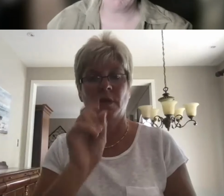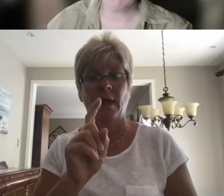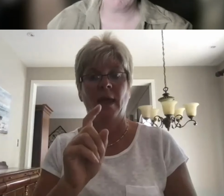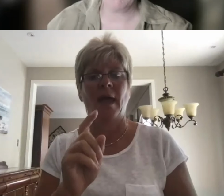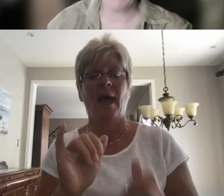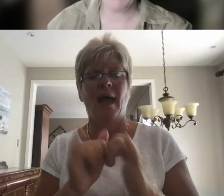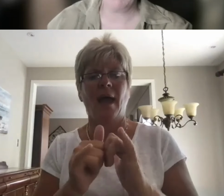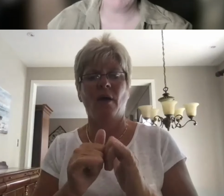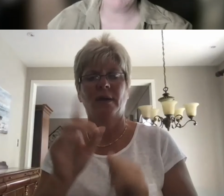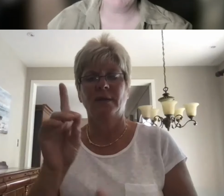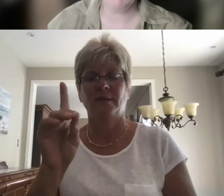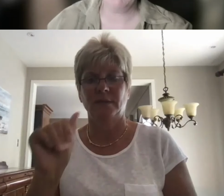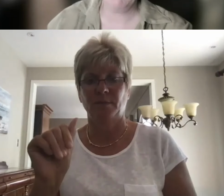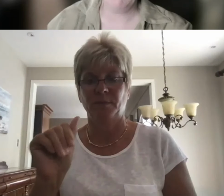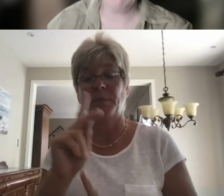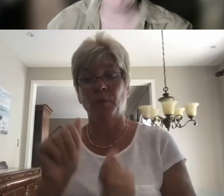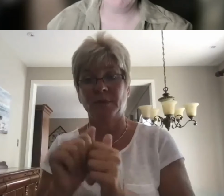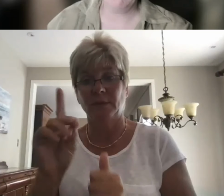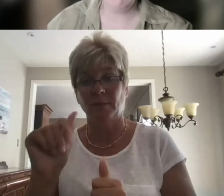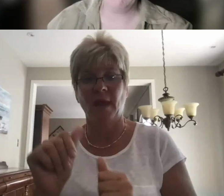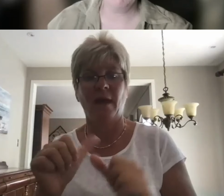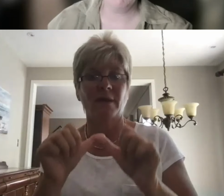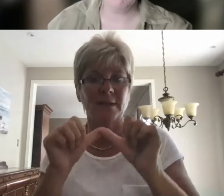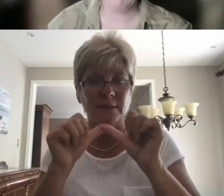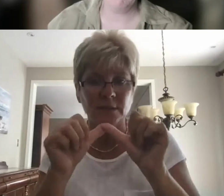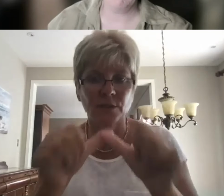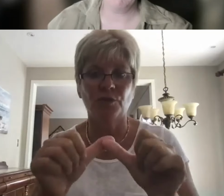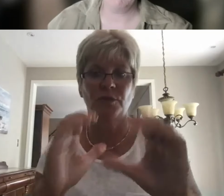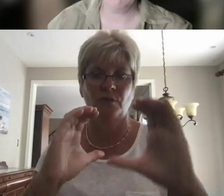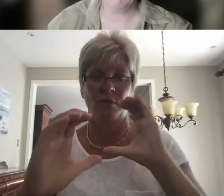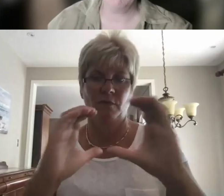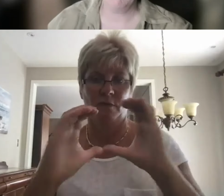a continuous conversation in this development so that